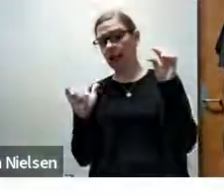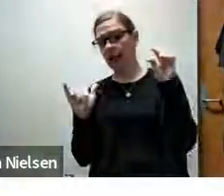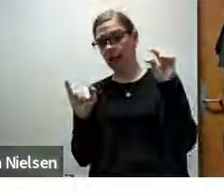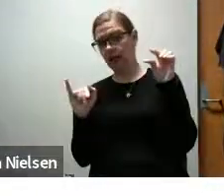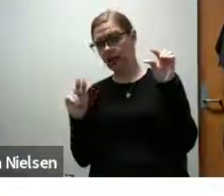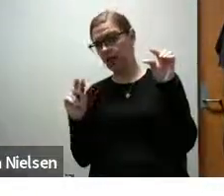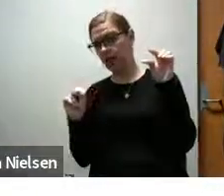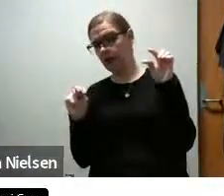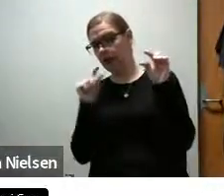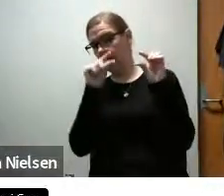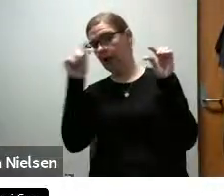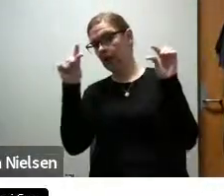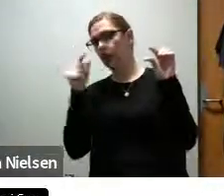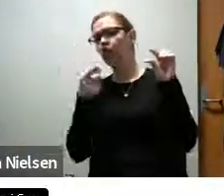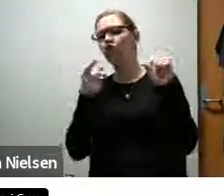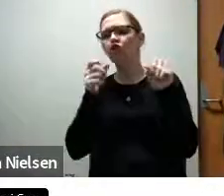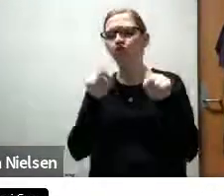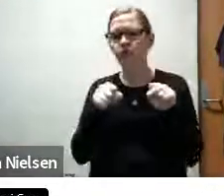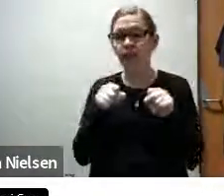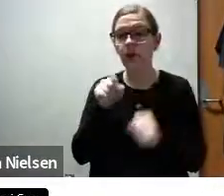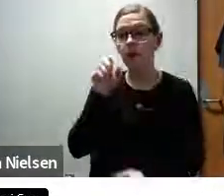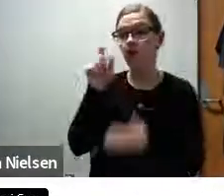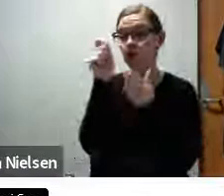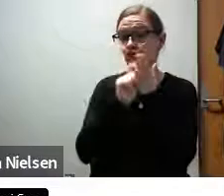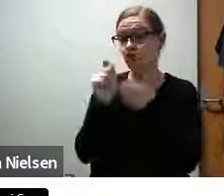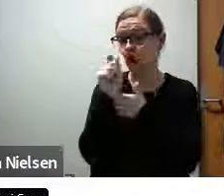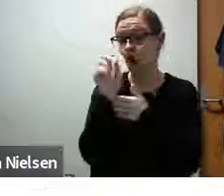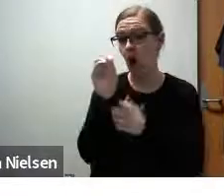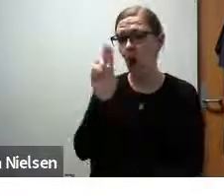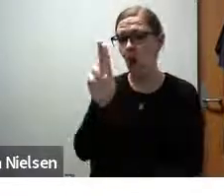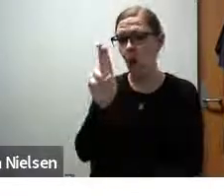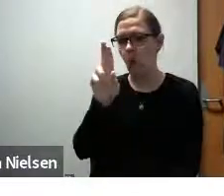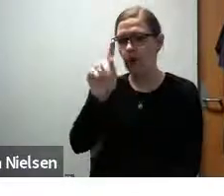You can do draw or you can do text. Yeah, you can. Either one.